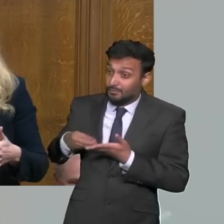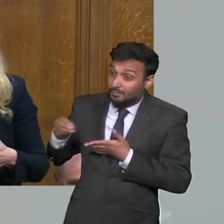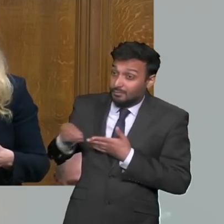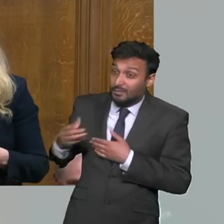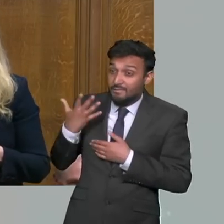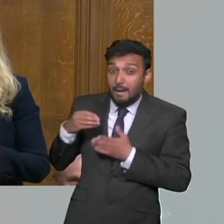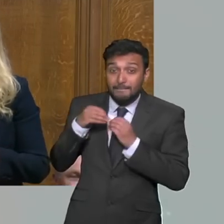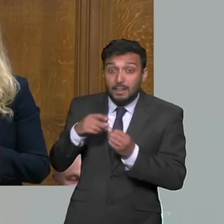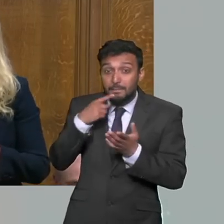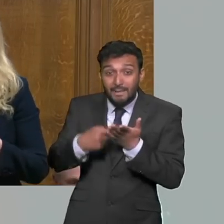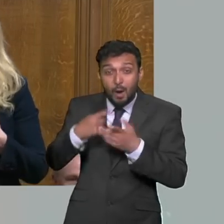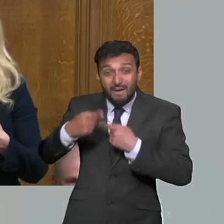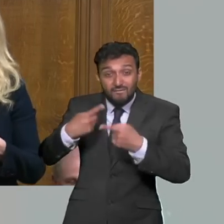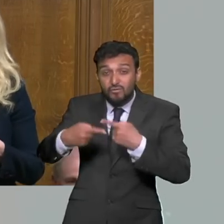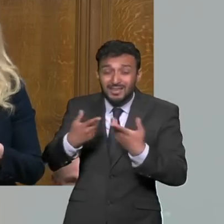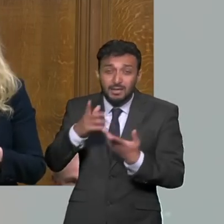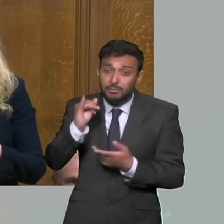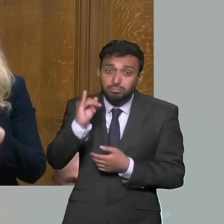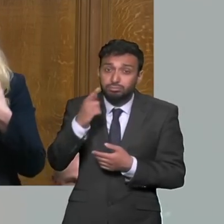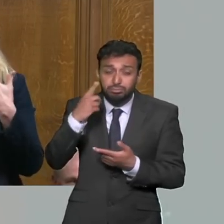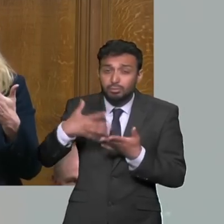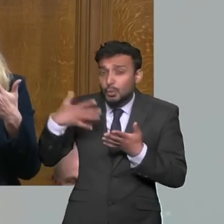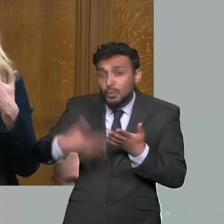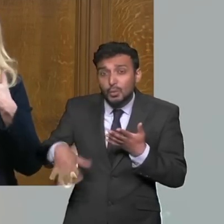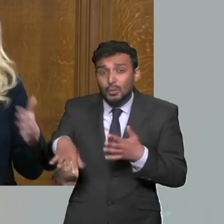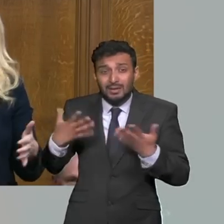costs in the world during a cost of living squeeze.